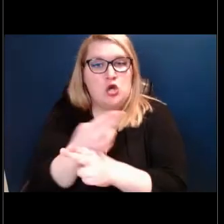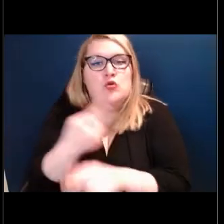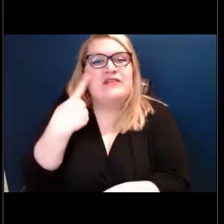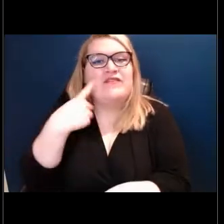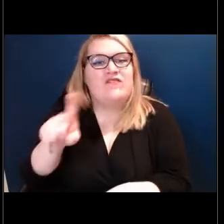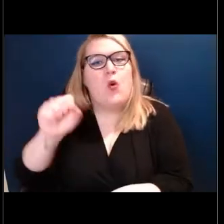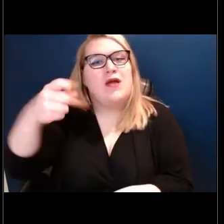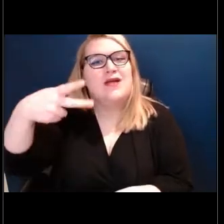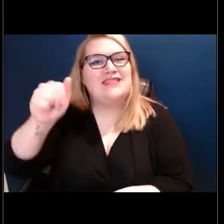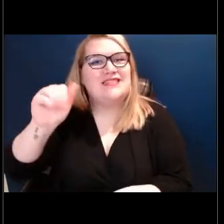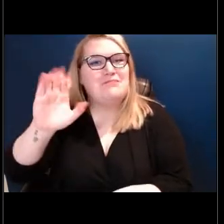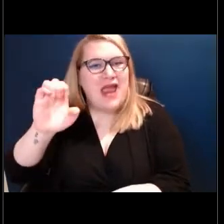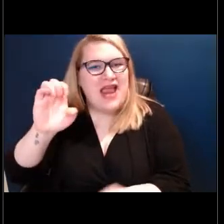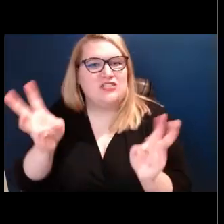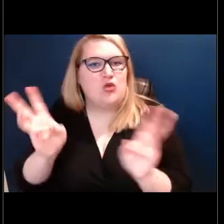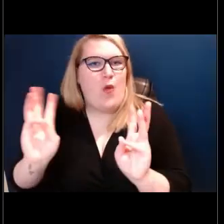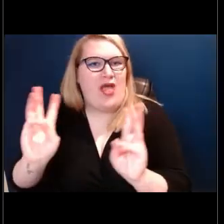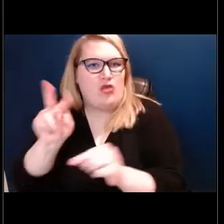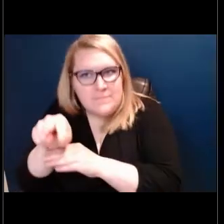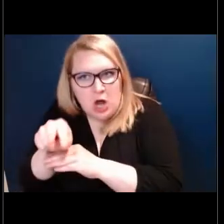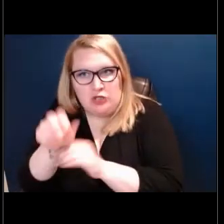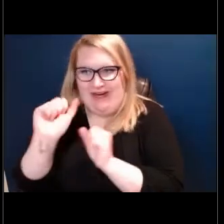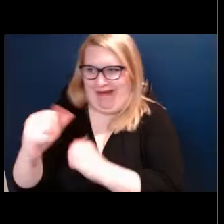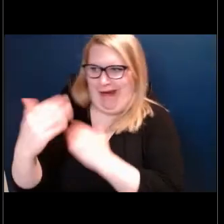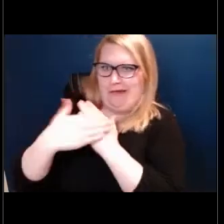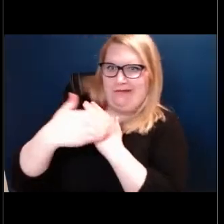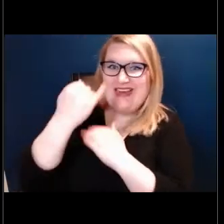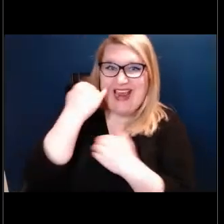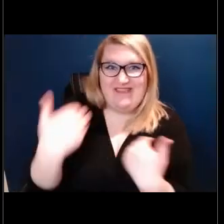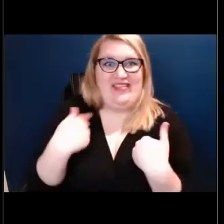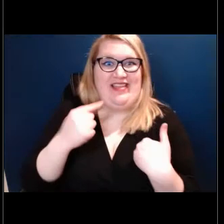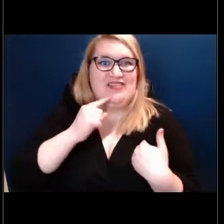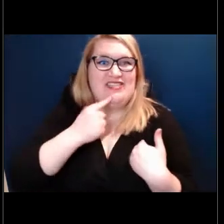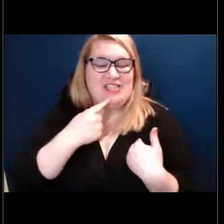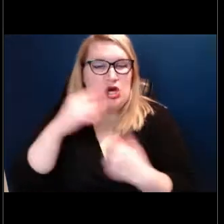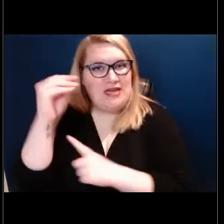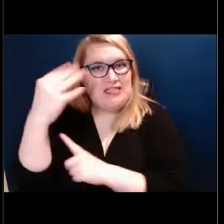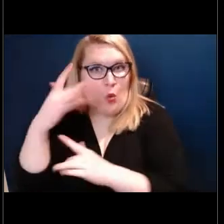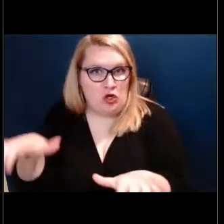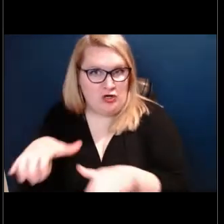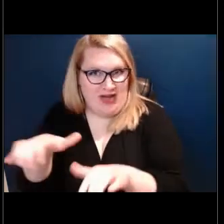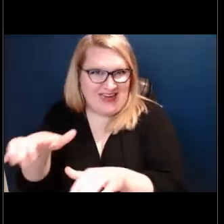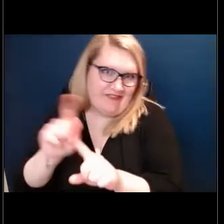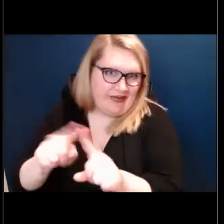So it can warn us if there's any serious solar activity. But as you can see, there's actually